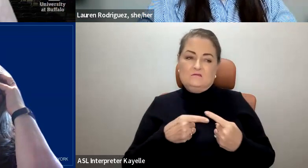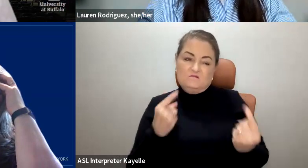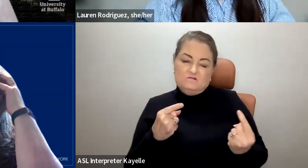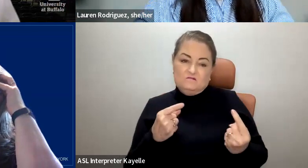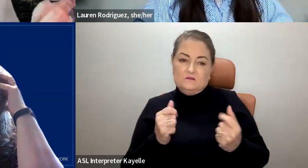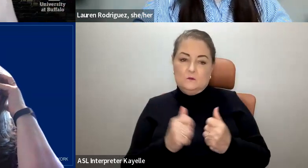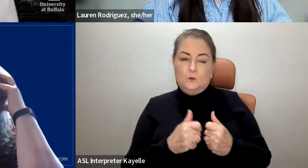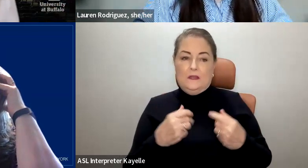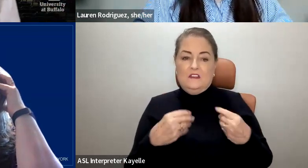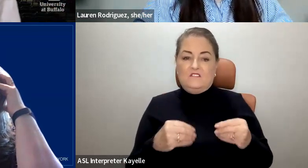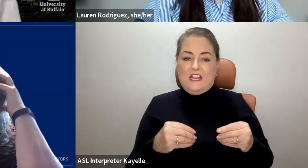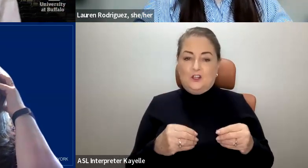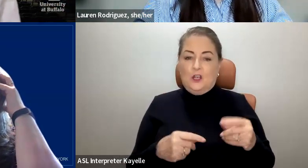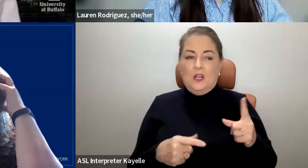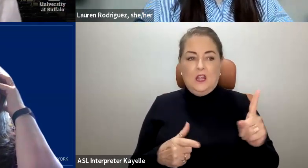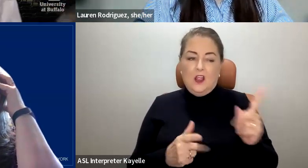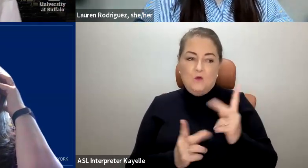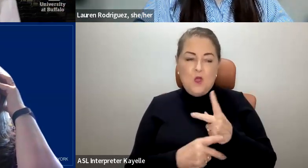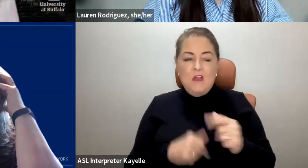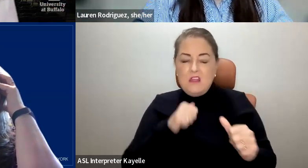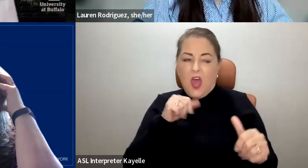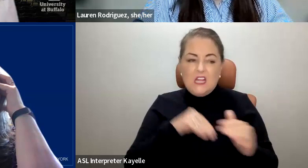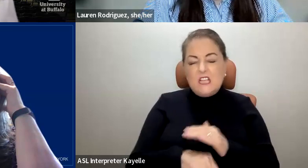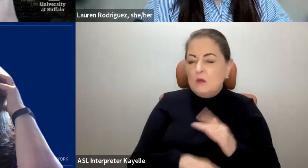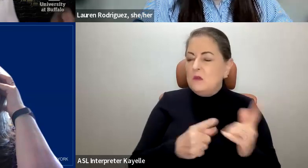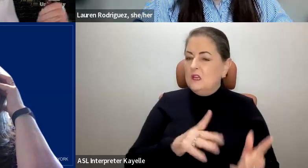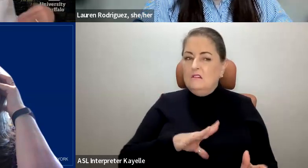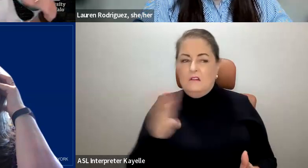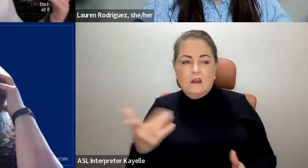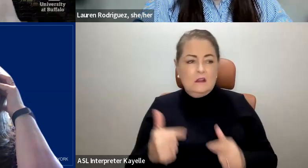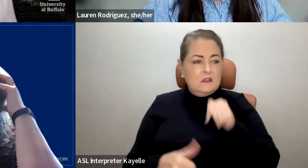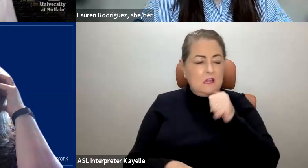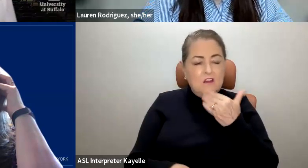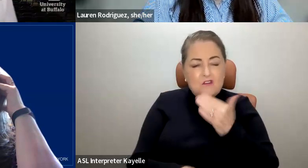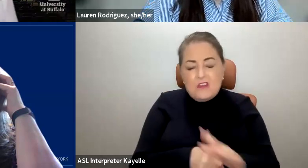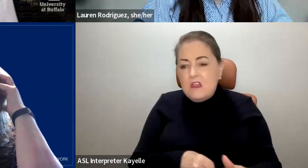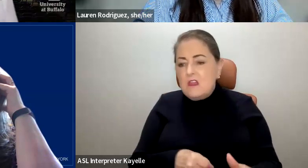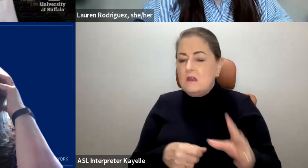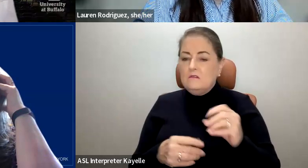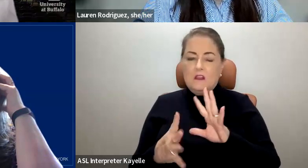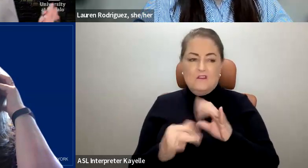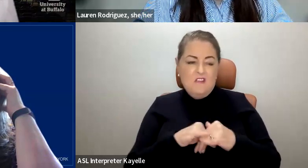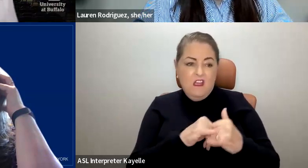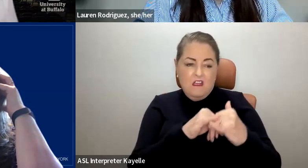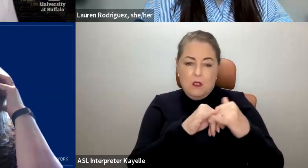vendors, their product, not assessable, they're not doing enough so immediately becomes confrontational. What I prefer